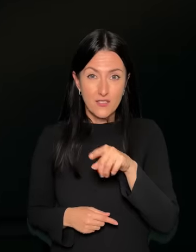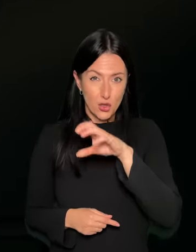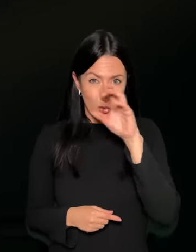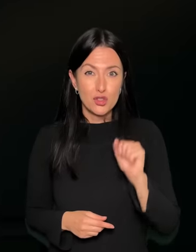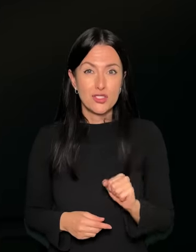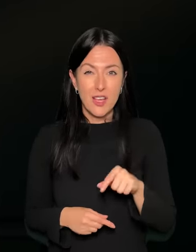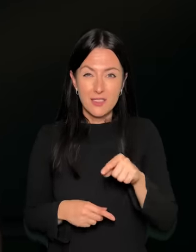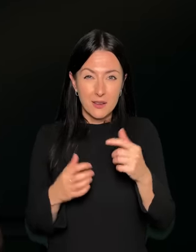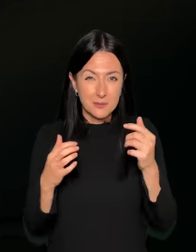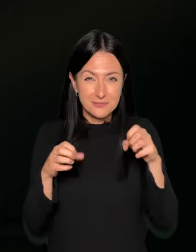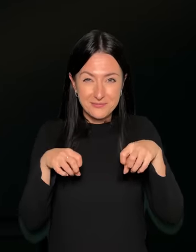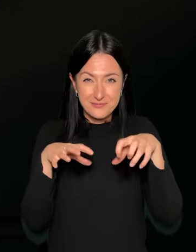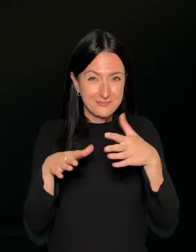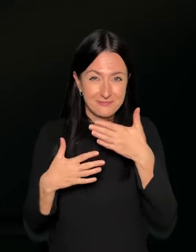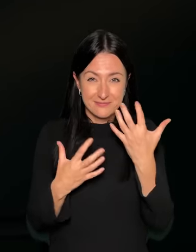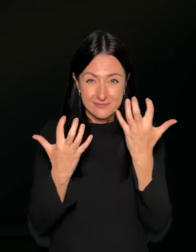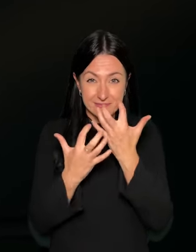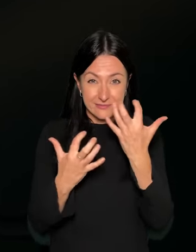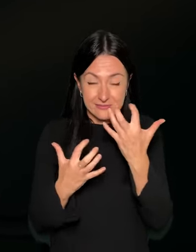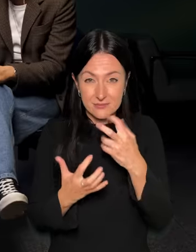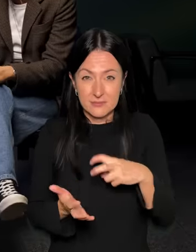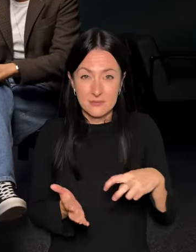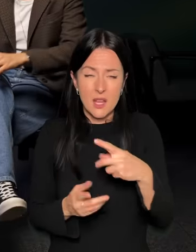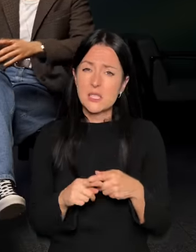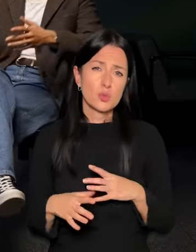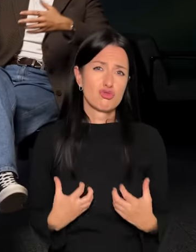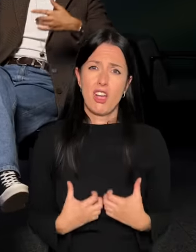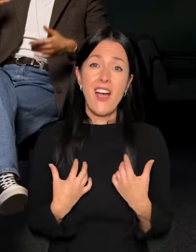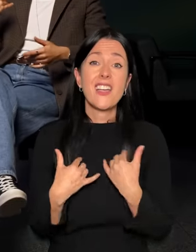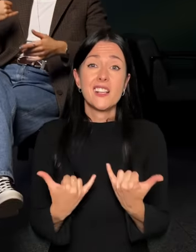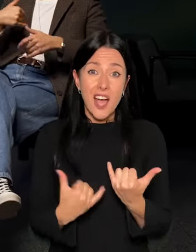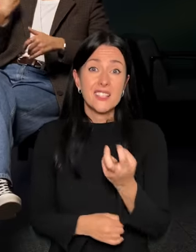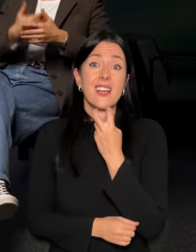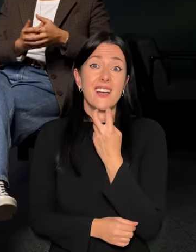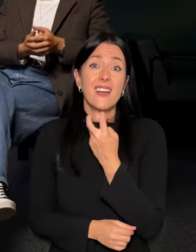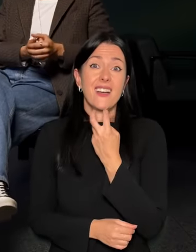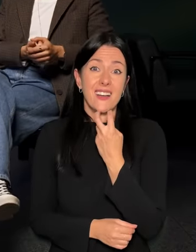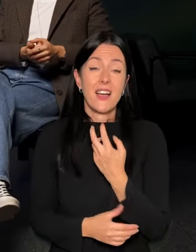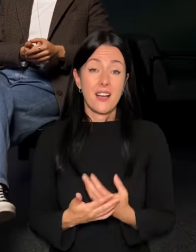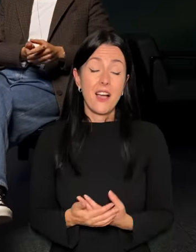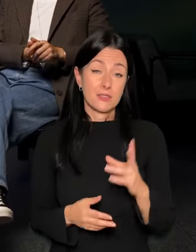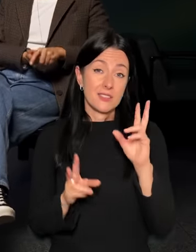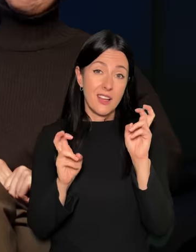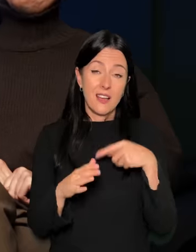At night, nothing was lit up at all. It was terrible. Now, I laugh that... Prove your desire to live.